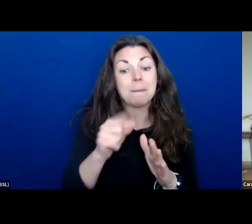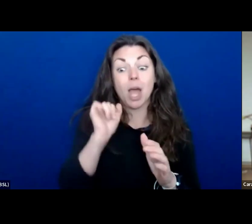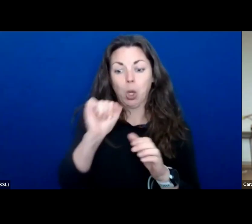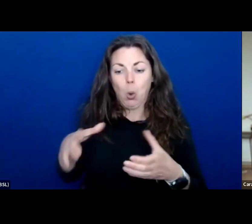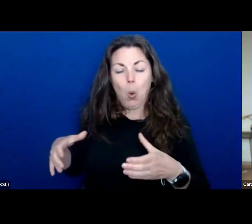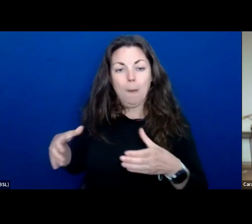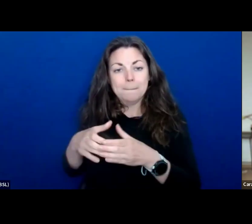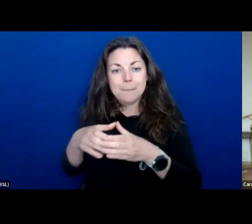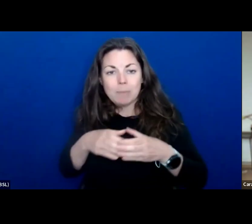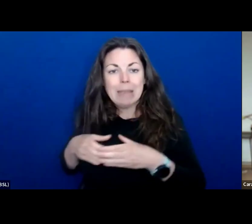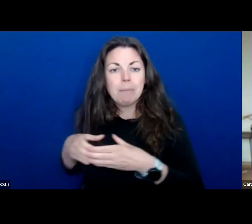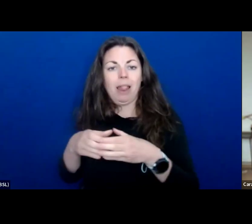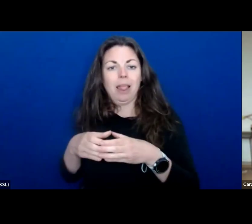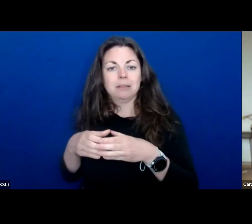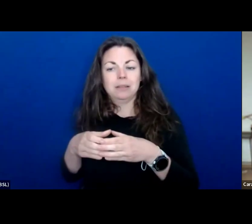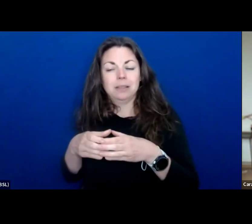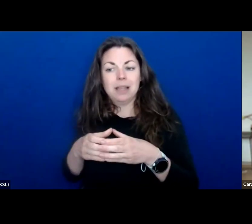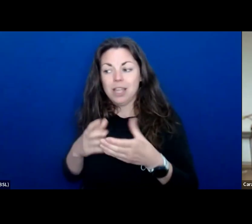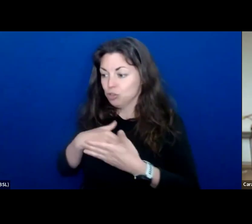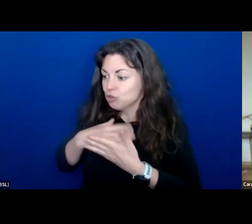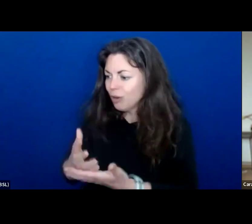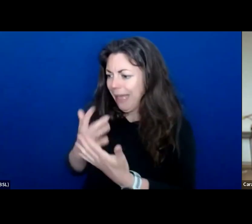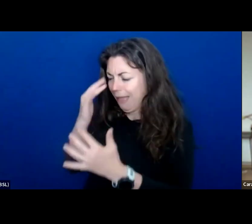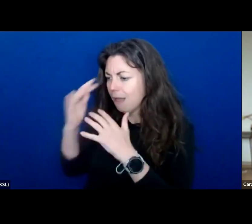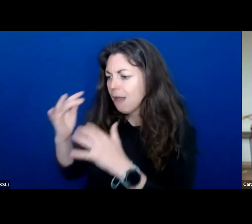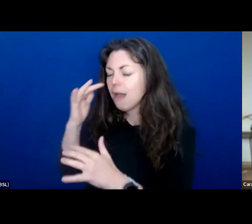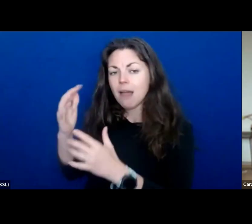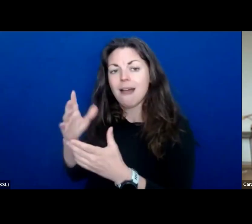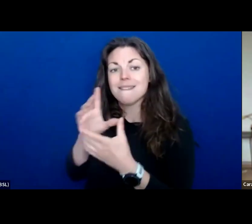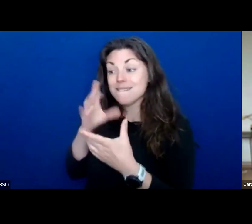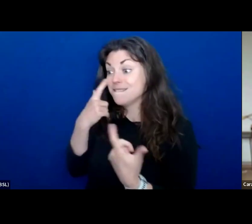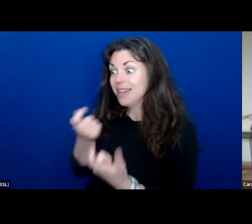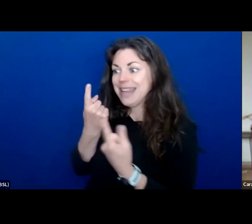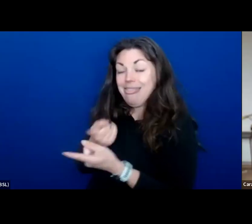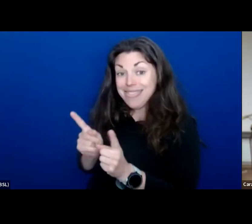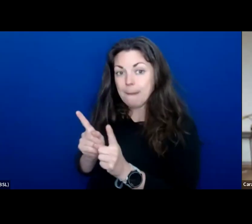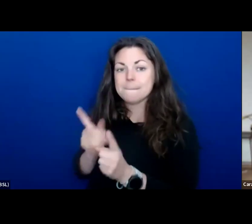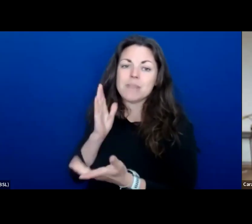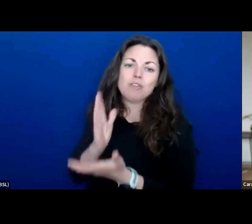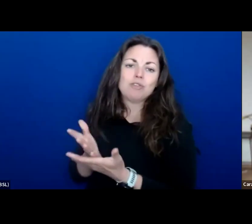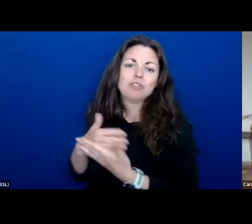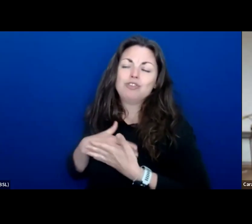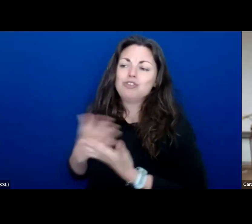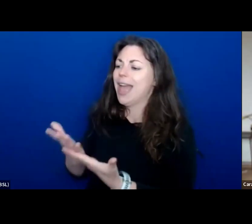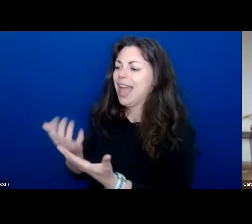being able to share with people who won't judge you, that is really important, I think, for us when we're dealing with